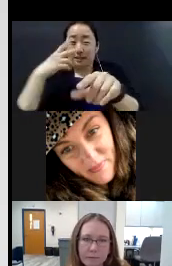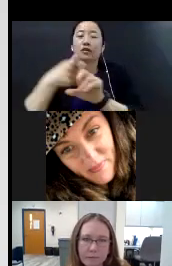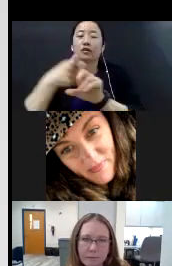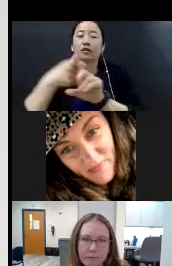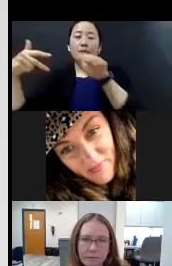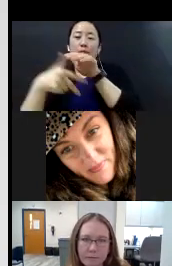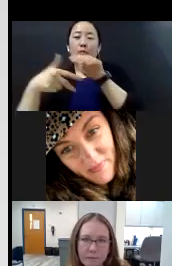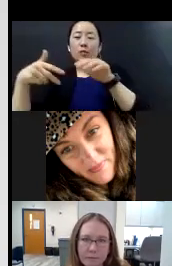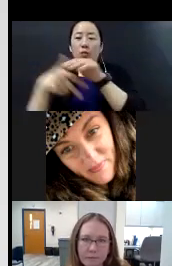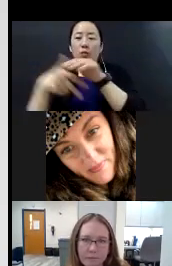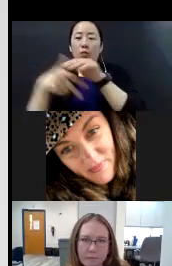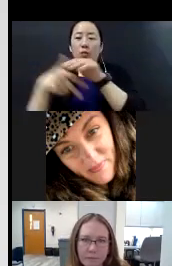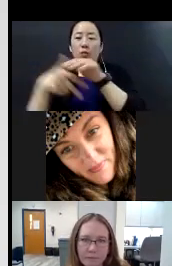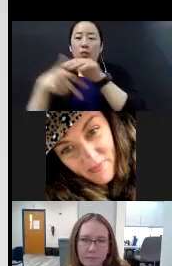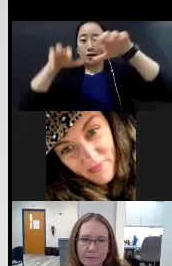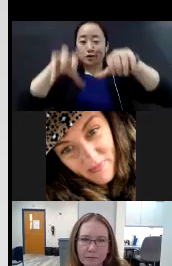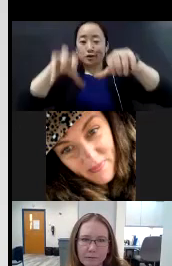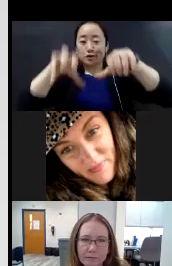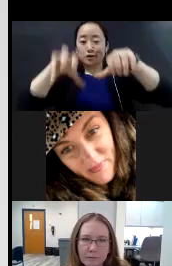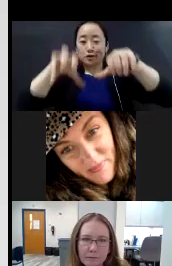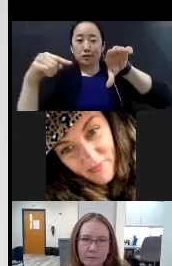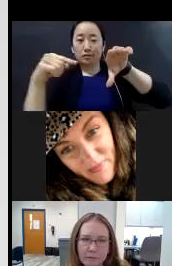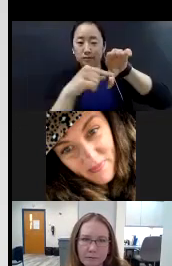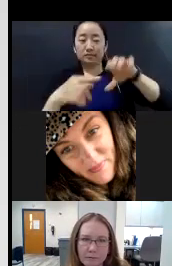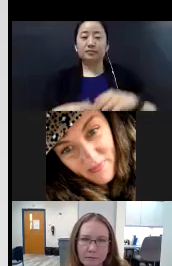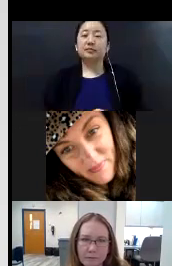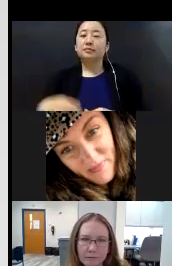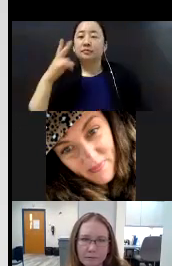IT HERE IN A LITTLE BIT. WE GET TO SEE THERE IS A HALLWAY.